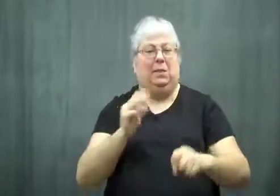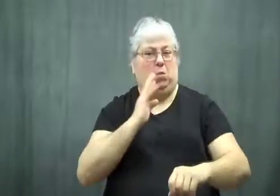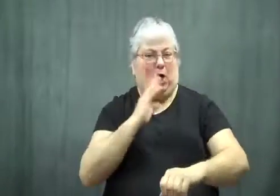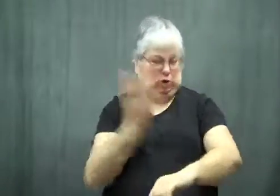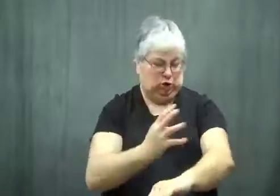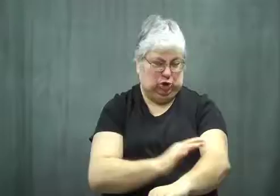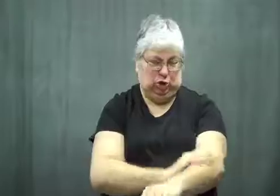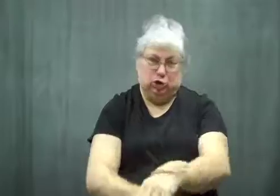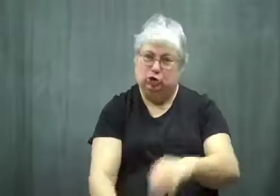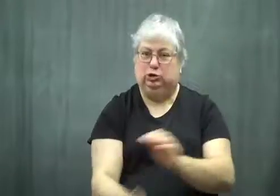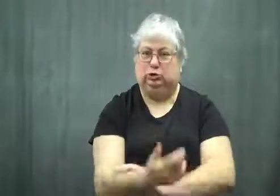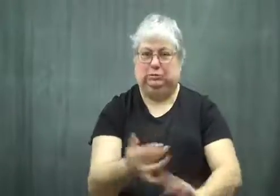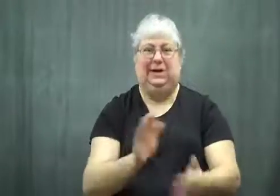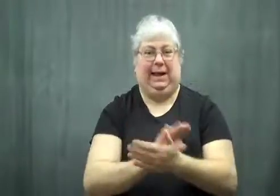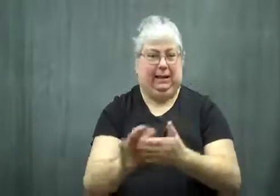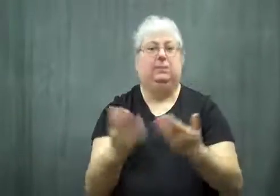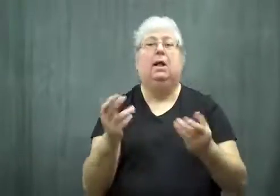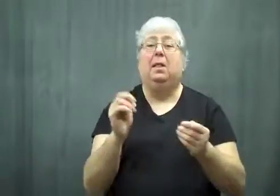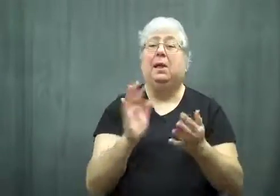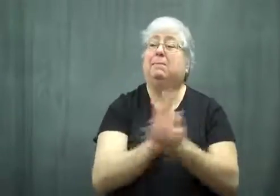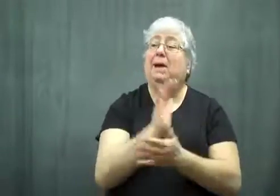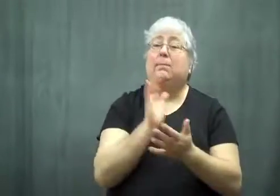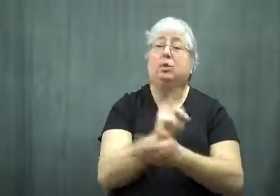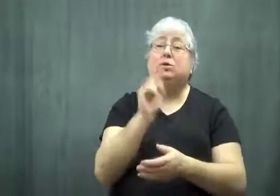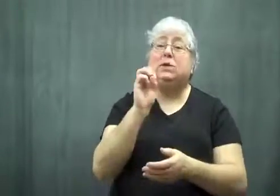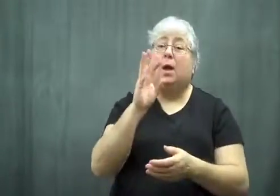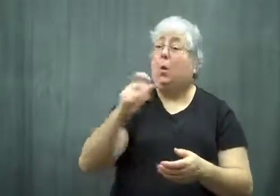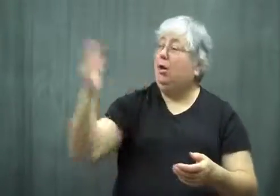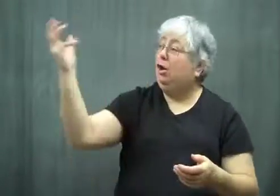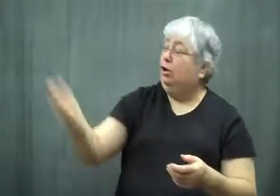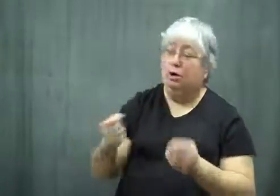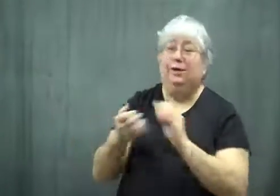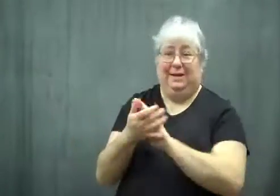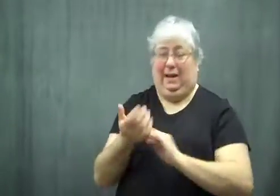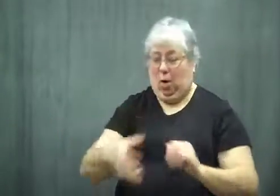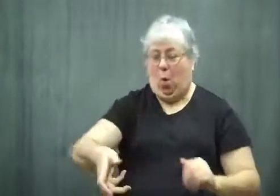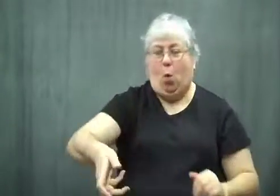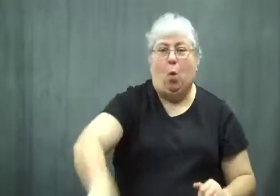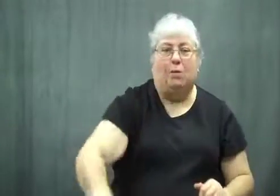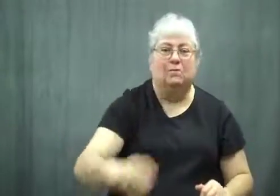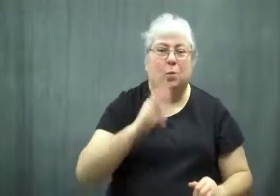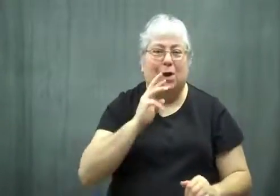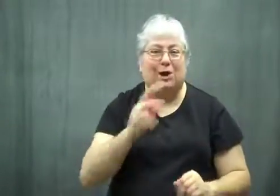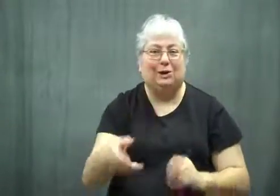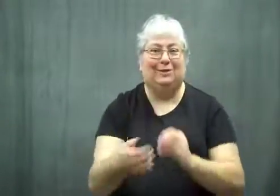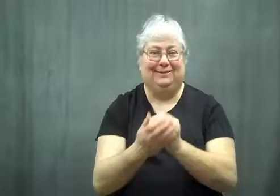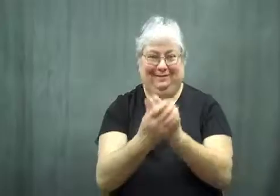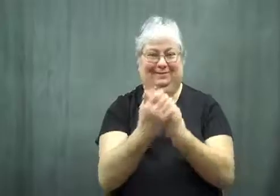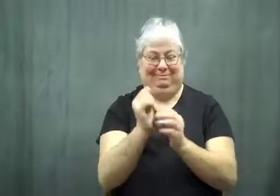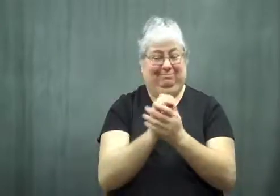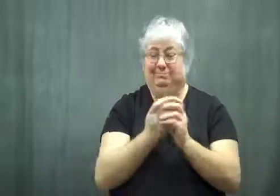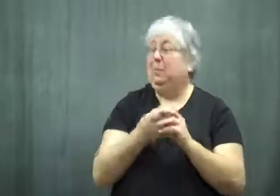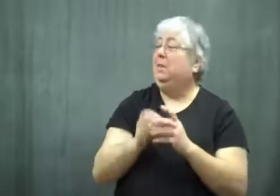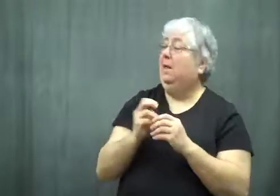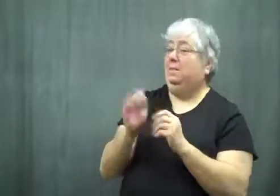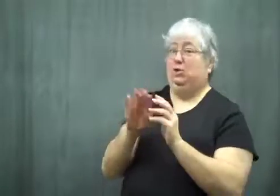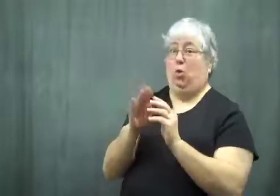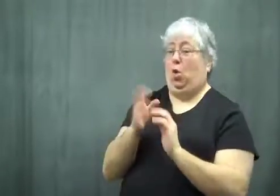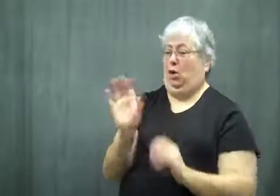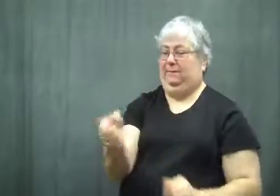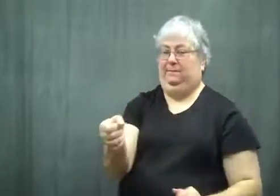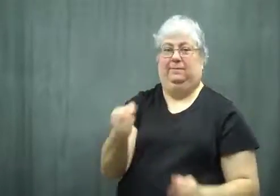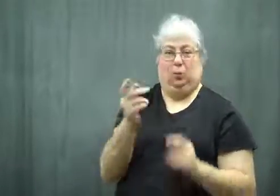Then rinse well.